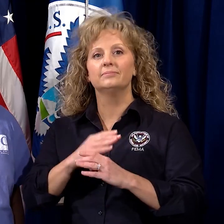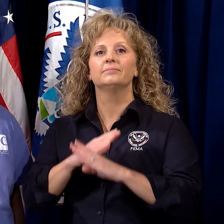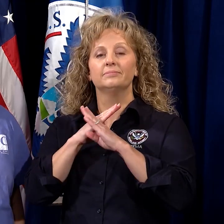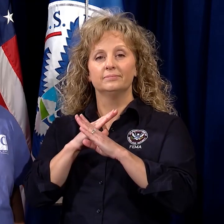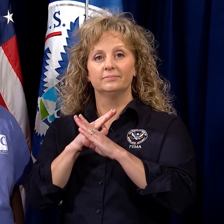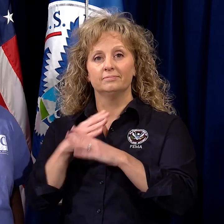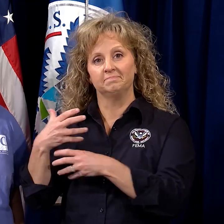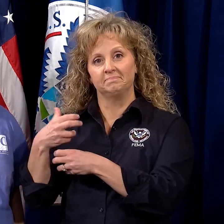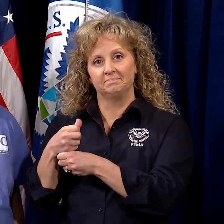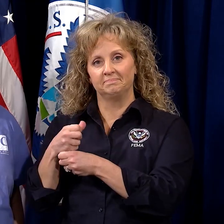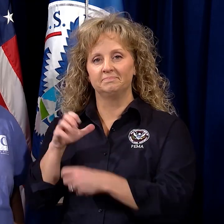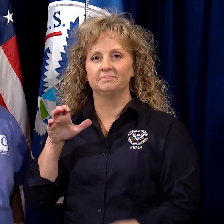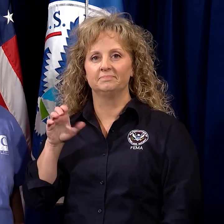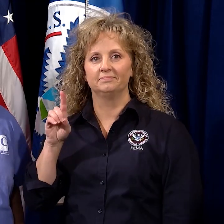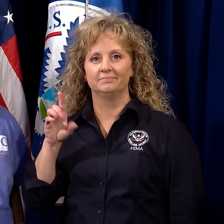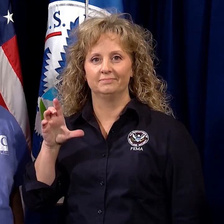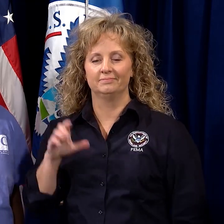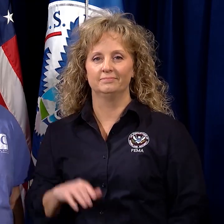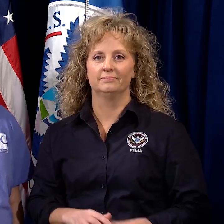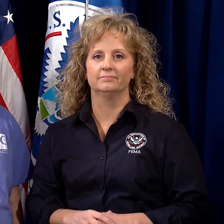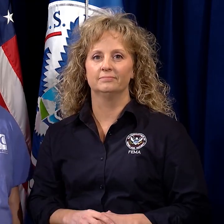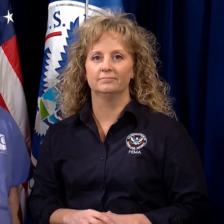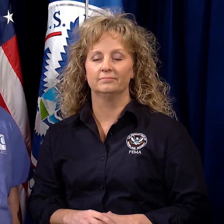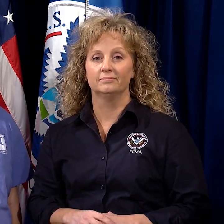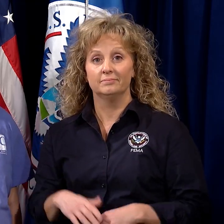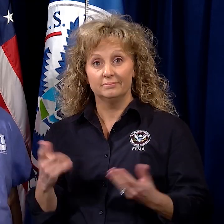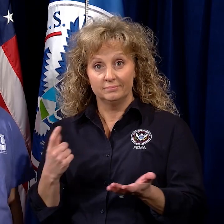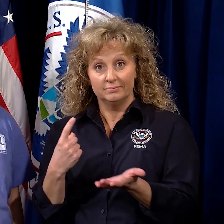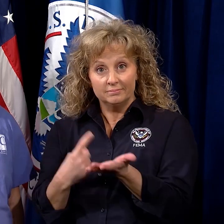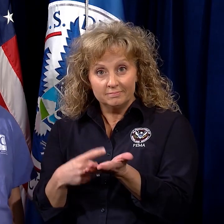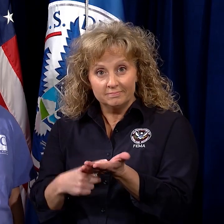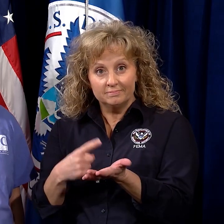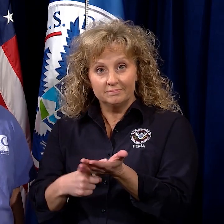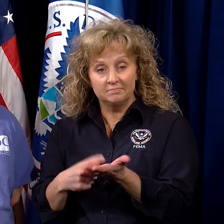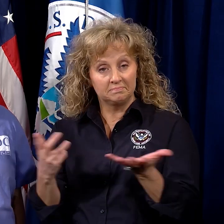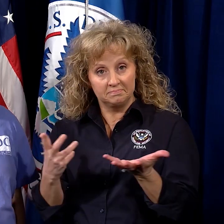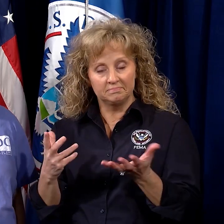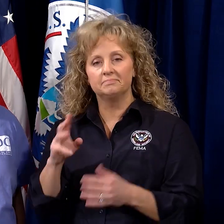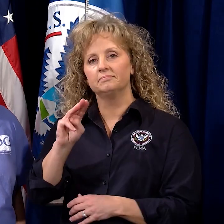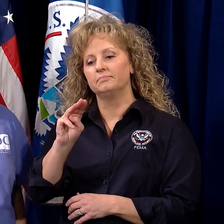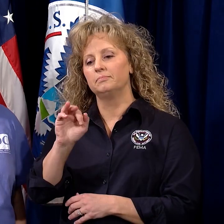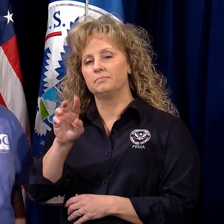also known as the CDC. I’m here today to talk about mold.